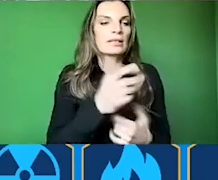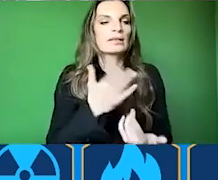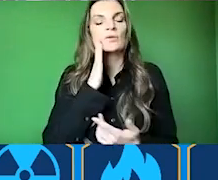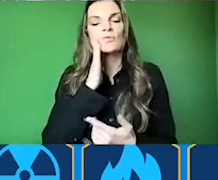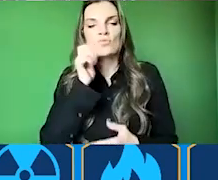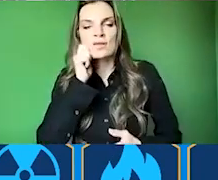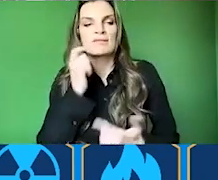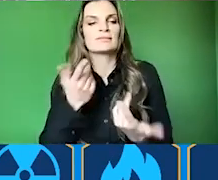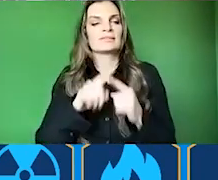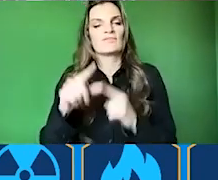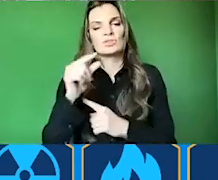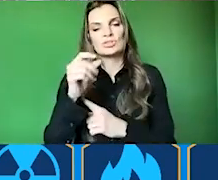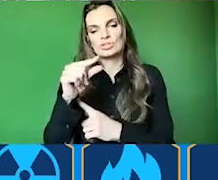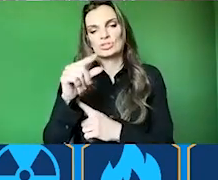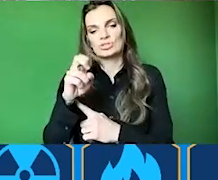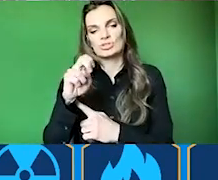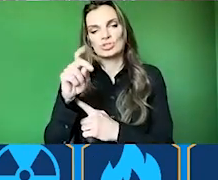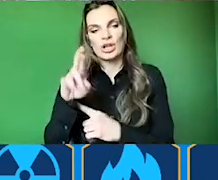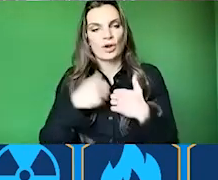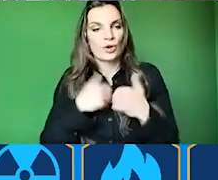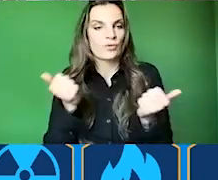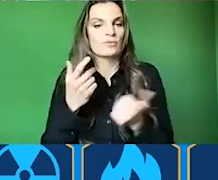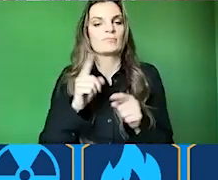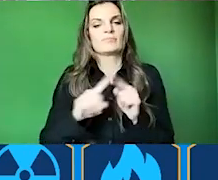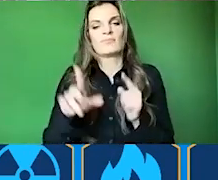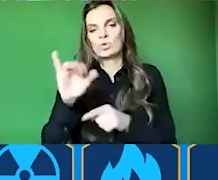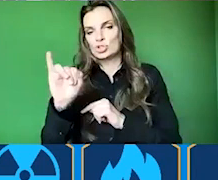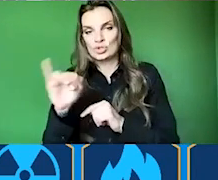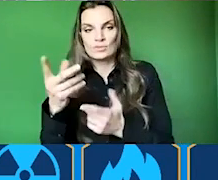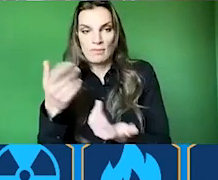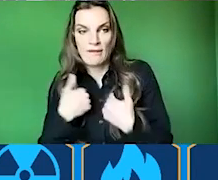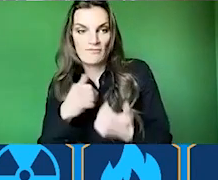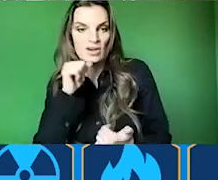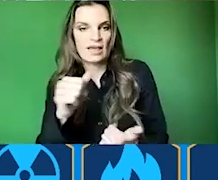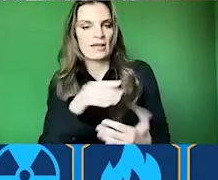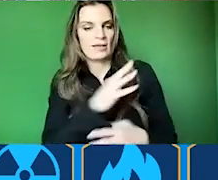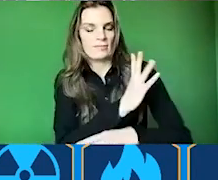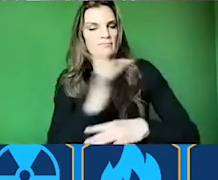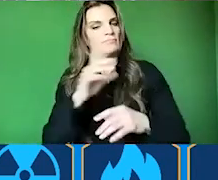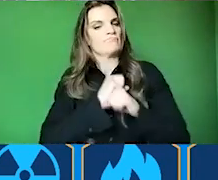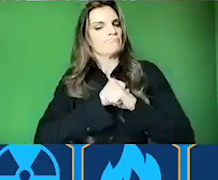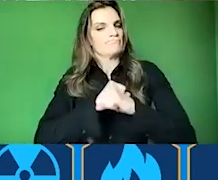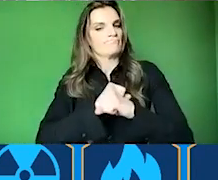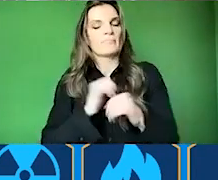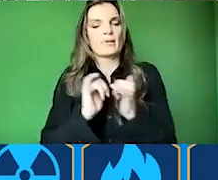gender and insurance status and all of the intersections of those identities.